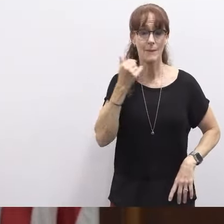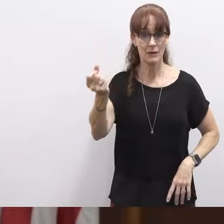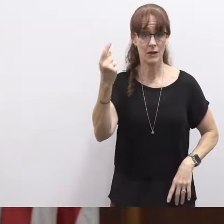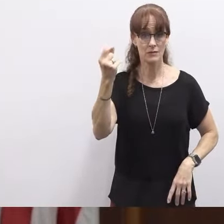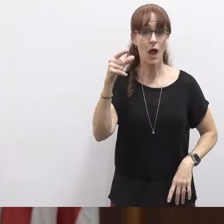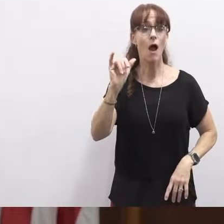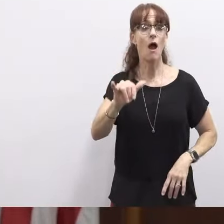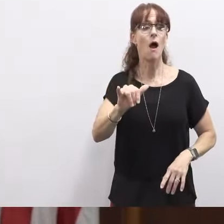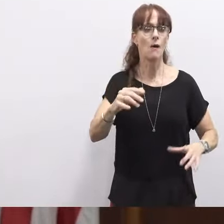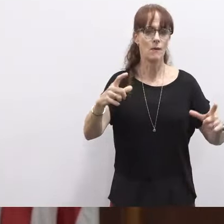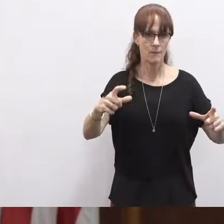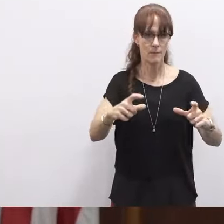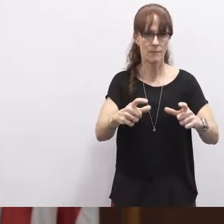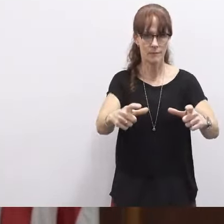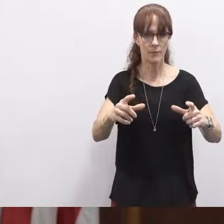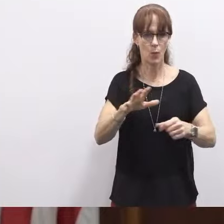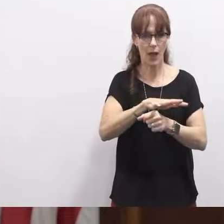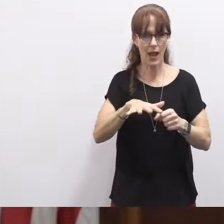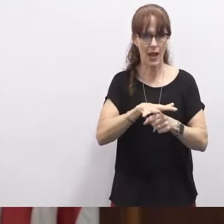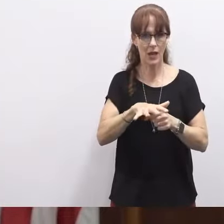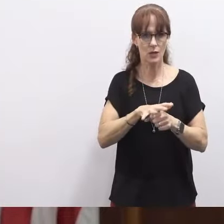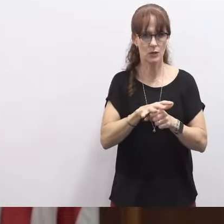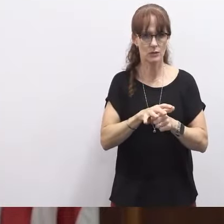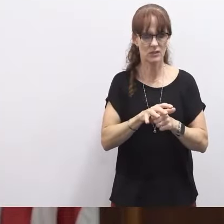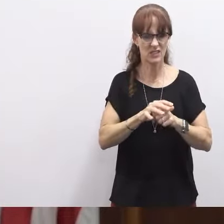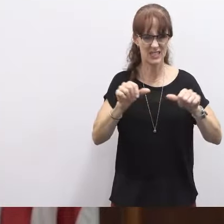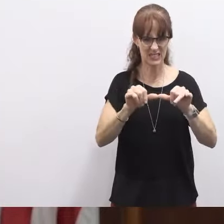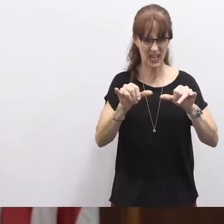of why areas geographically look so much different.